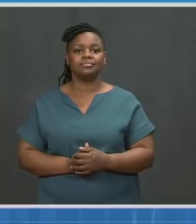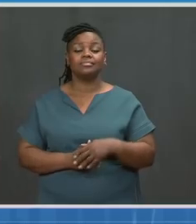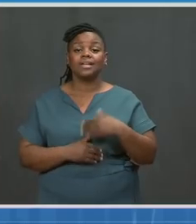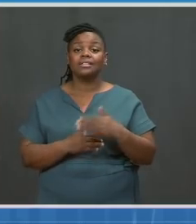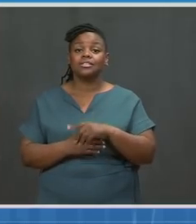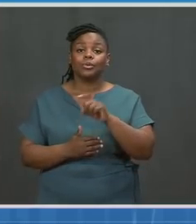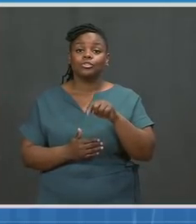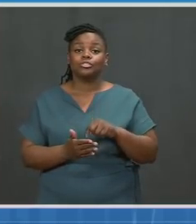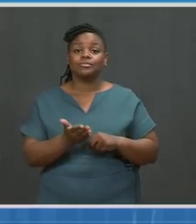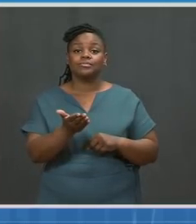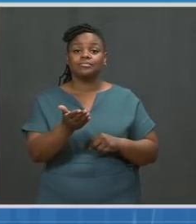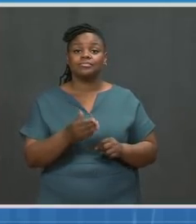Moderator: Zeke, AP.